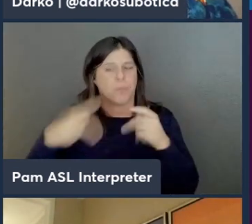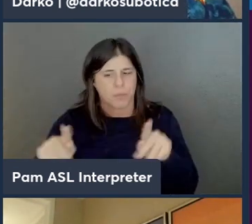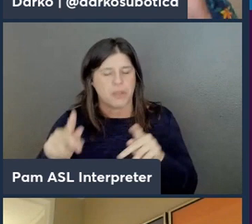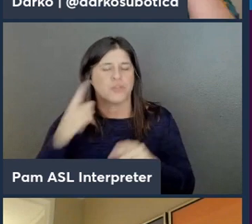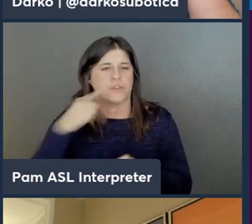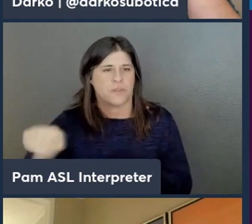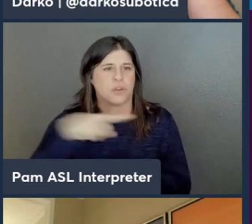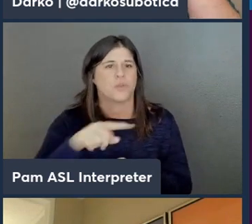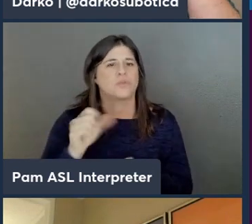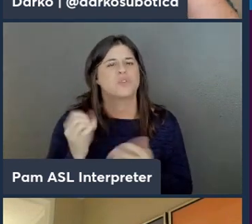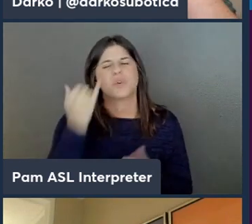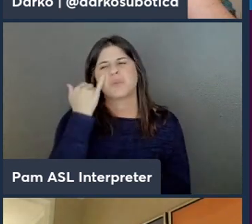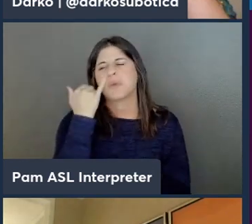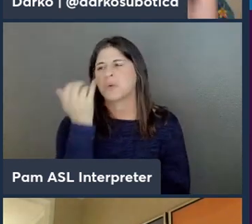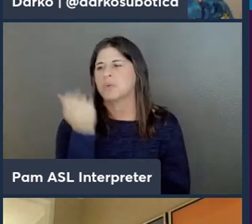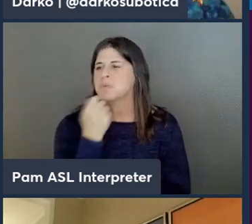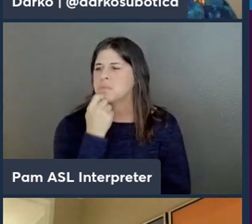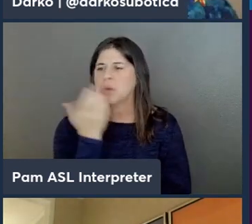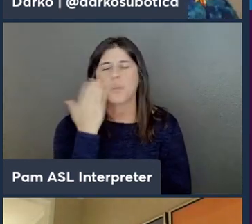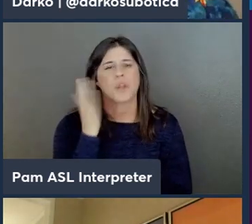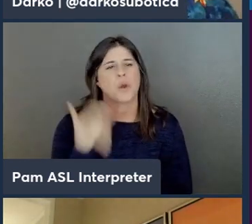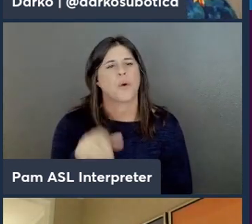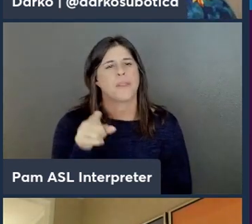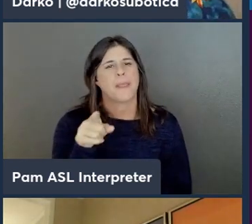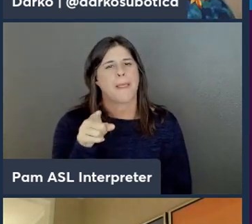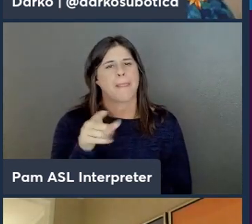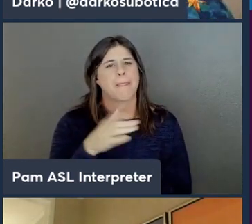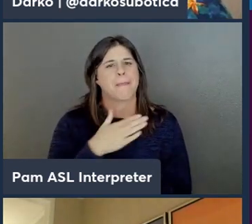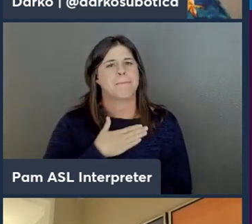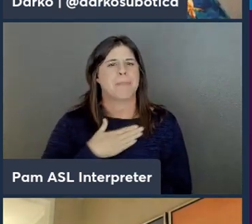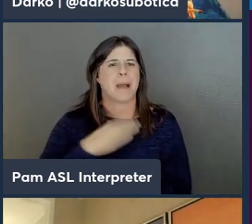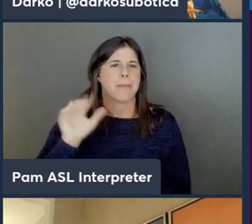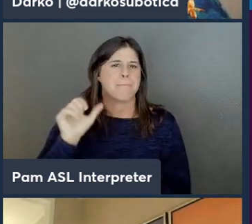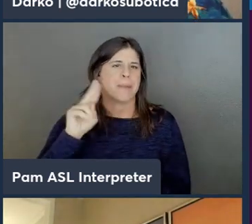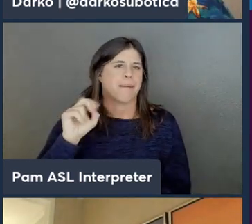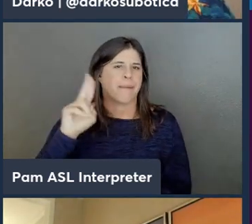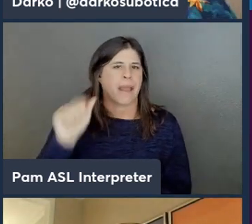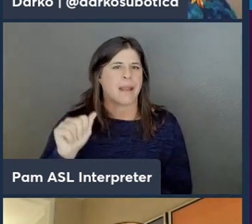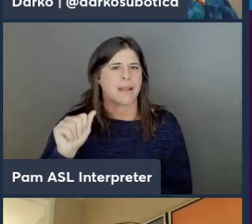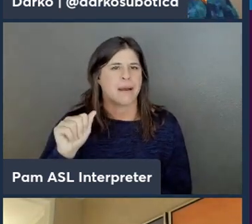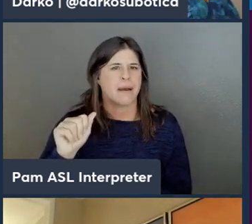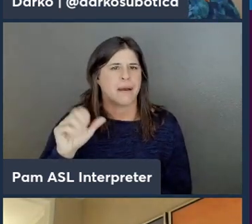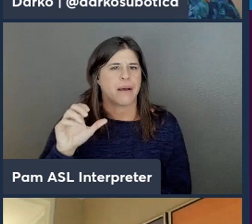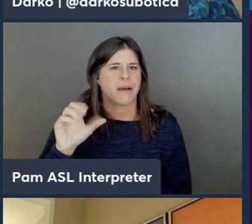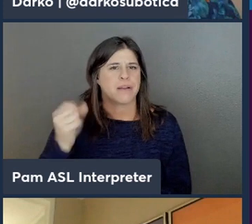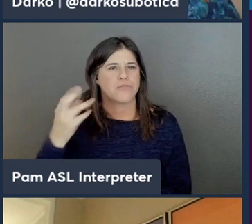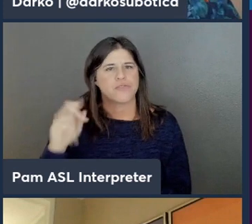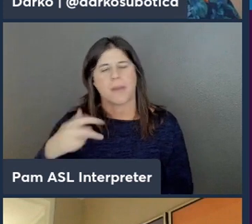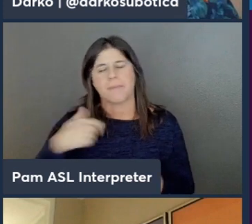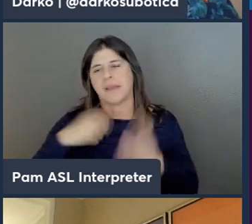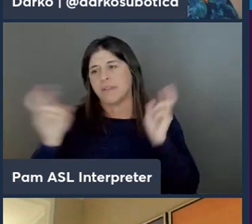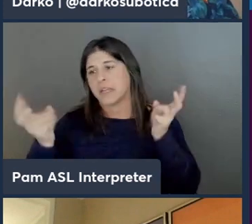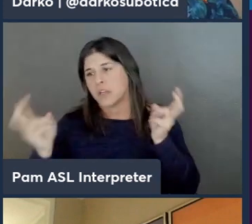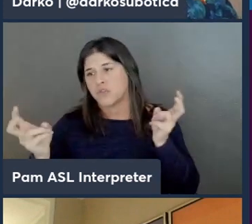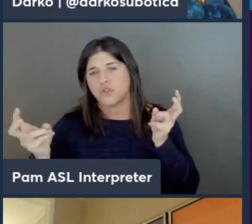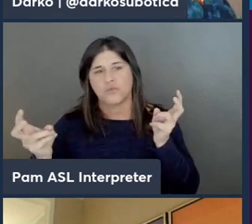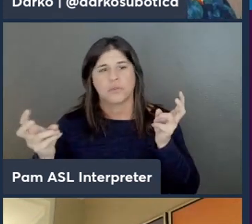So let's say we know that this, my banana shop is having issues, and is partly because of some Lambda